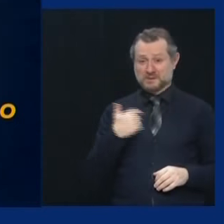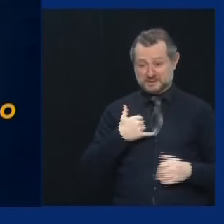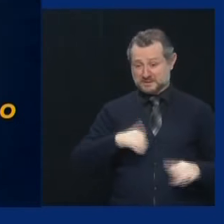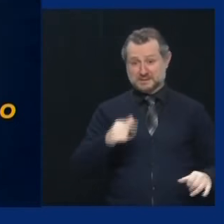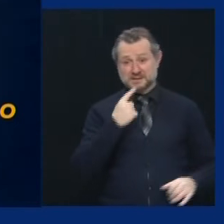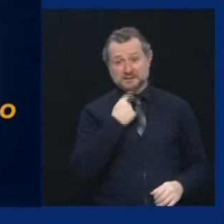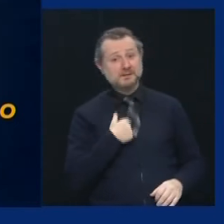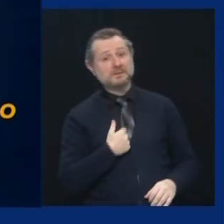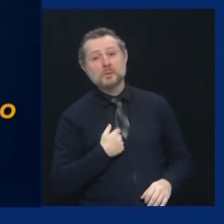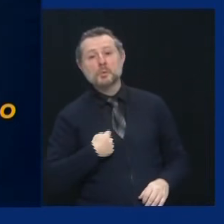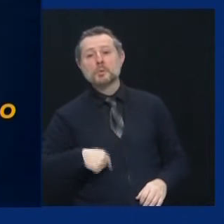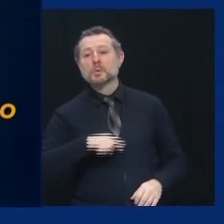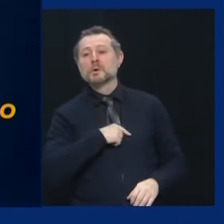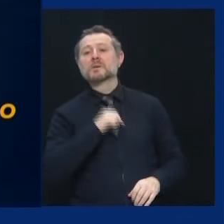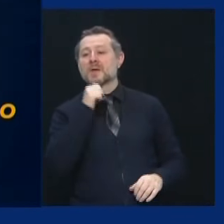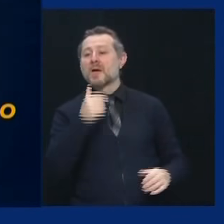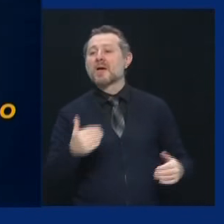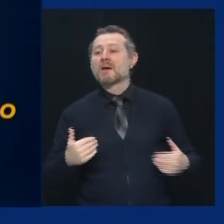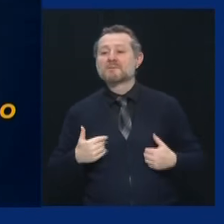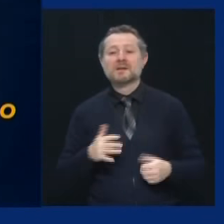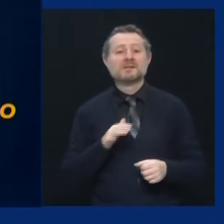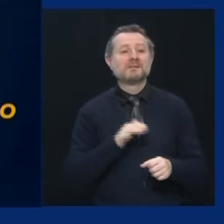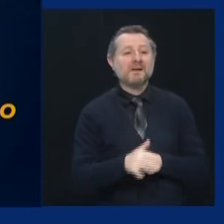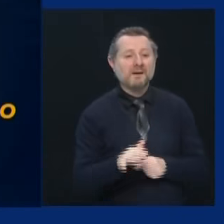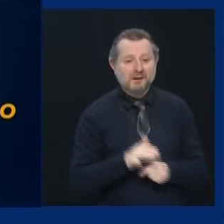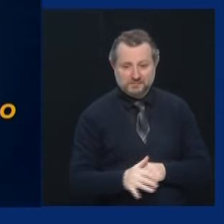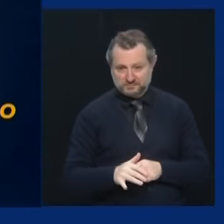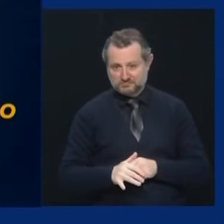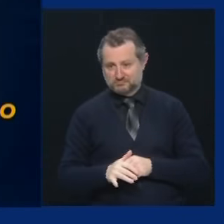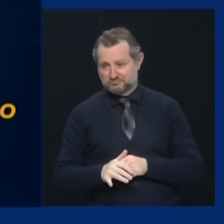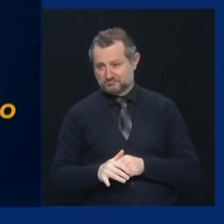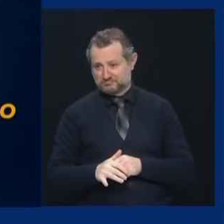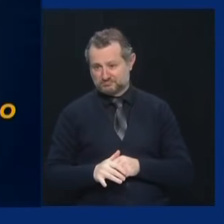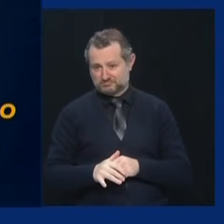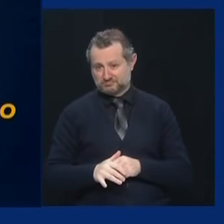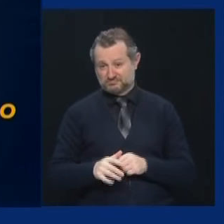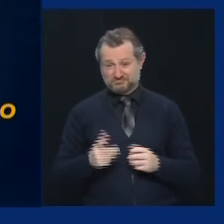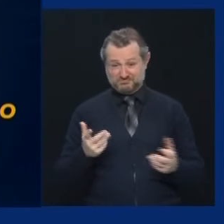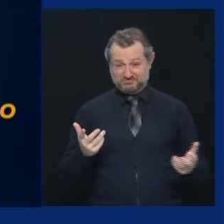CAPITAL REGION AND MOHAWK VALLEY